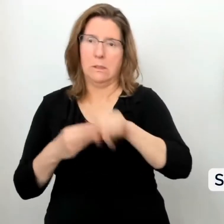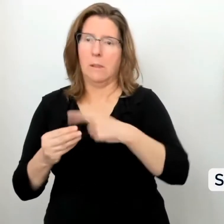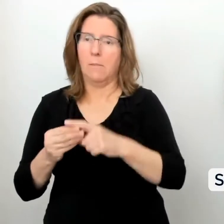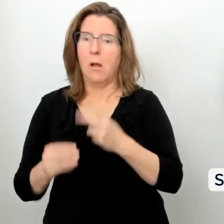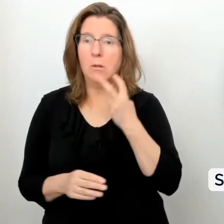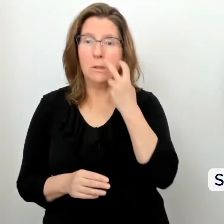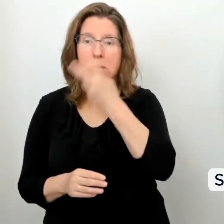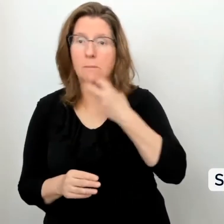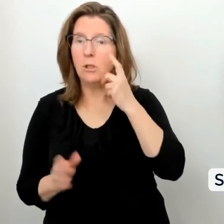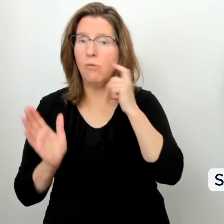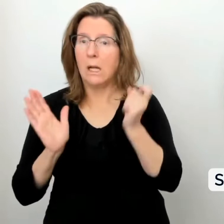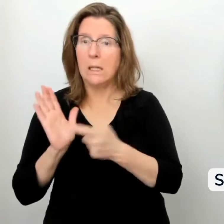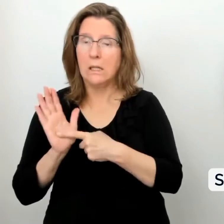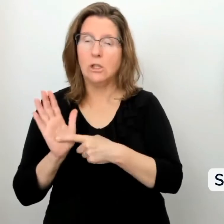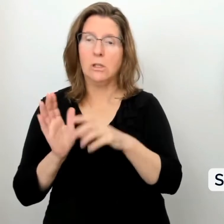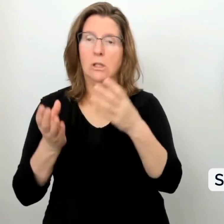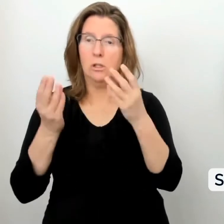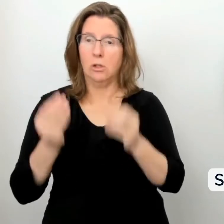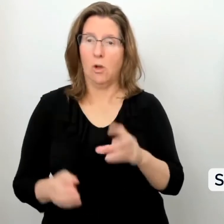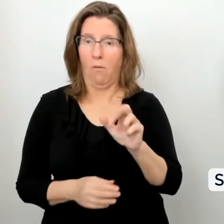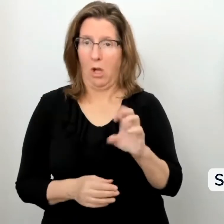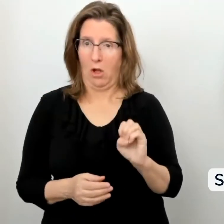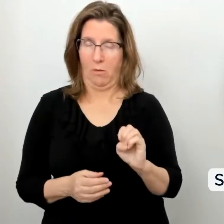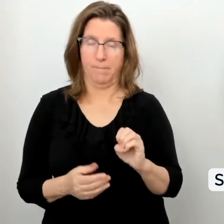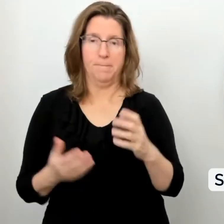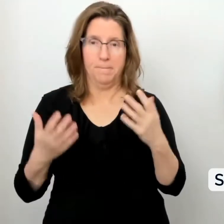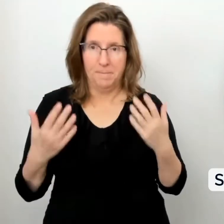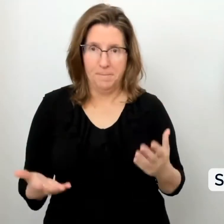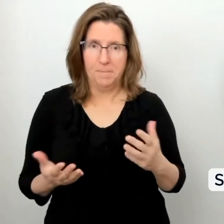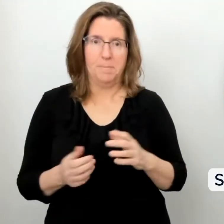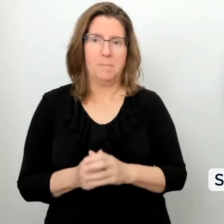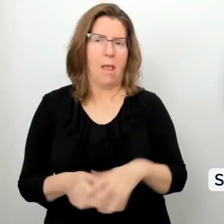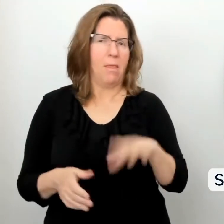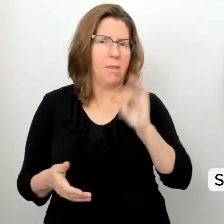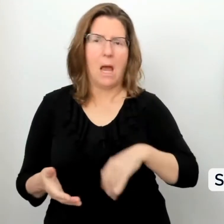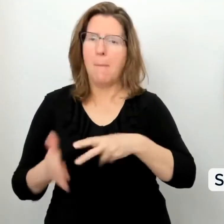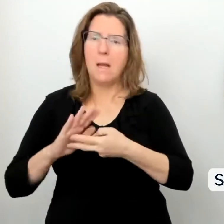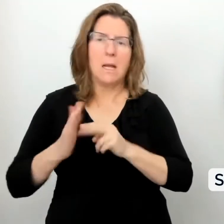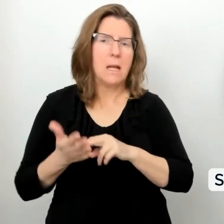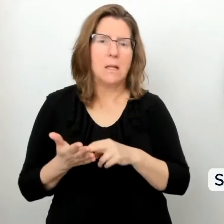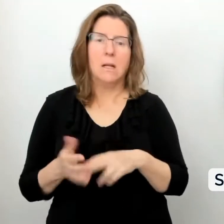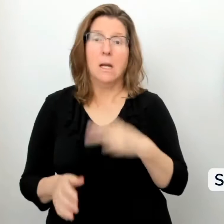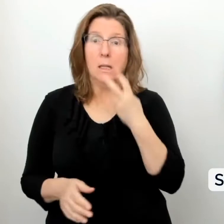The focus for this lecture is on speech recognition software or speech-to-text software.